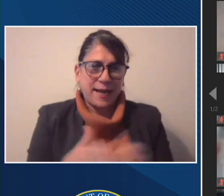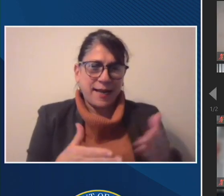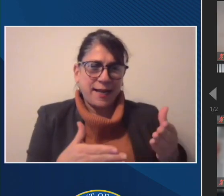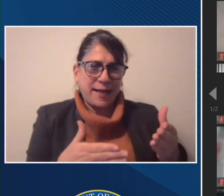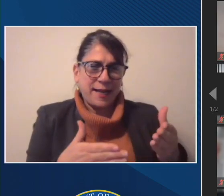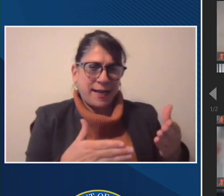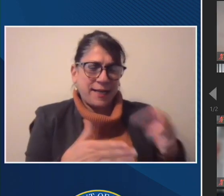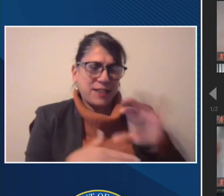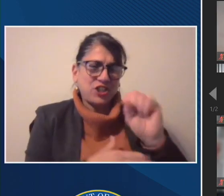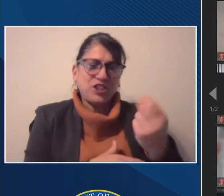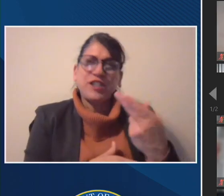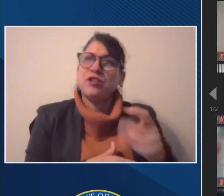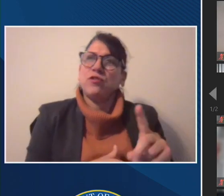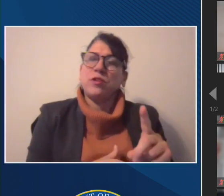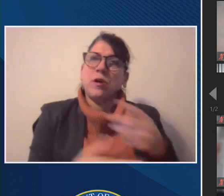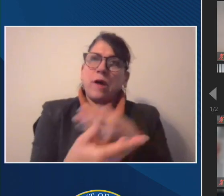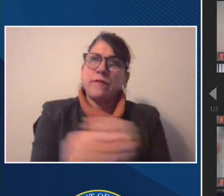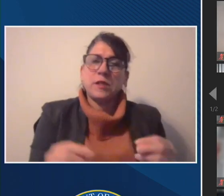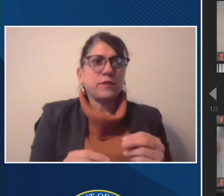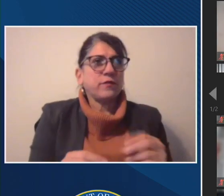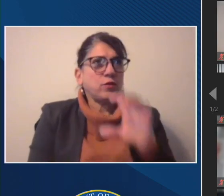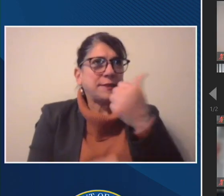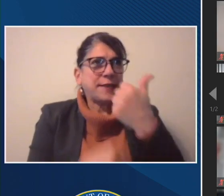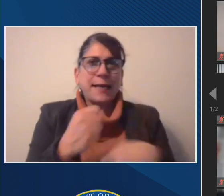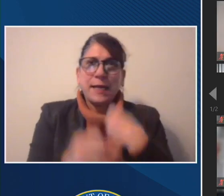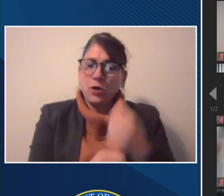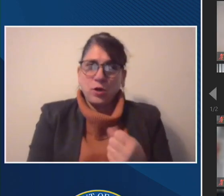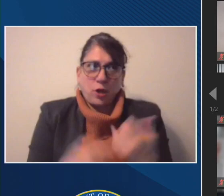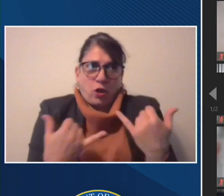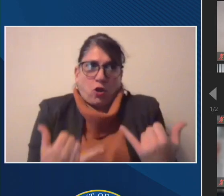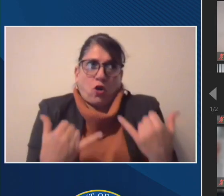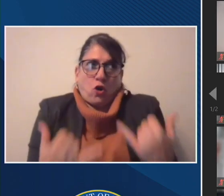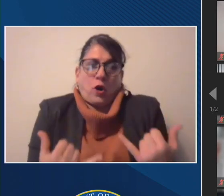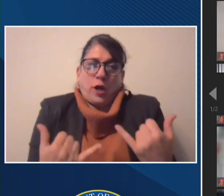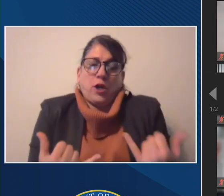And the current incoming chair of the board of directors for NC-SARA.